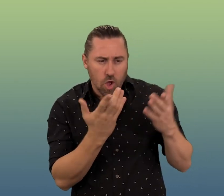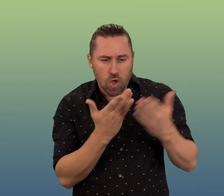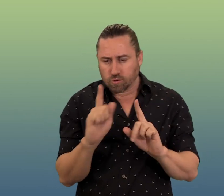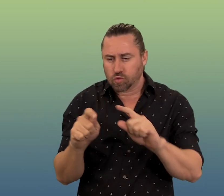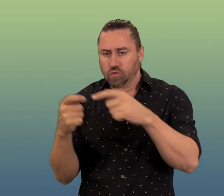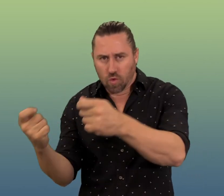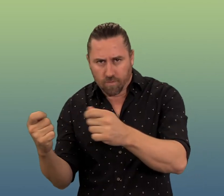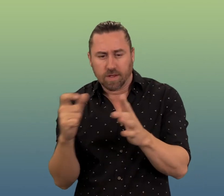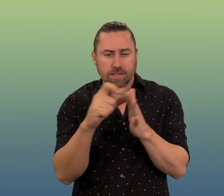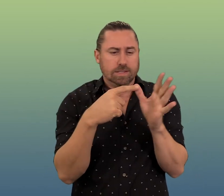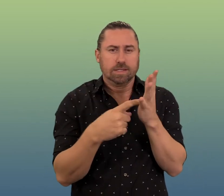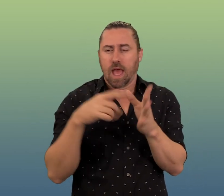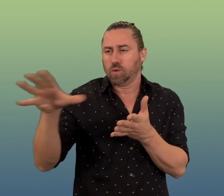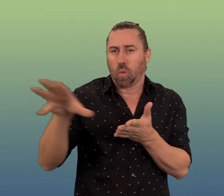service, data and reporting.